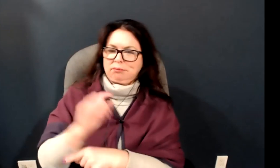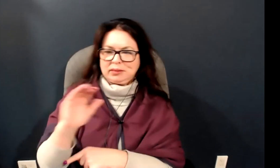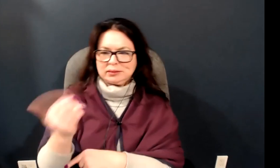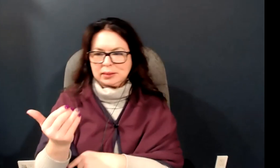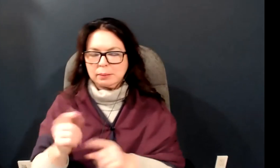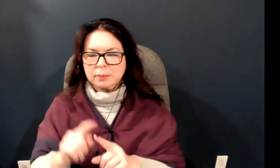never heard of this exhibition.